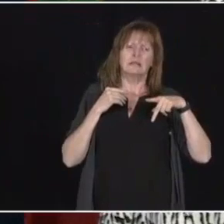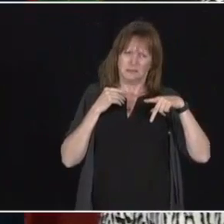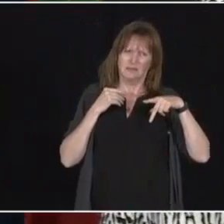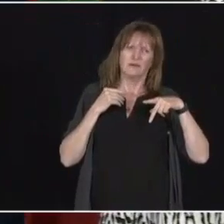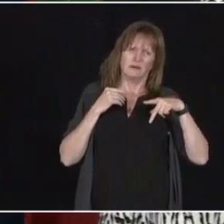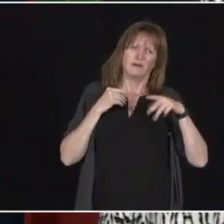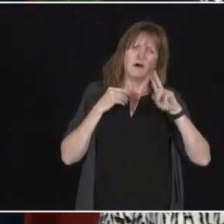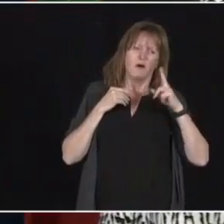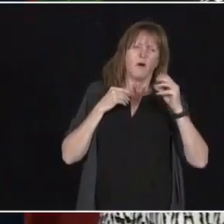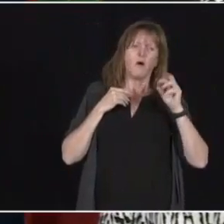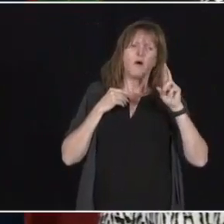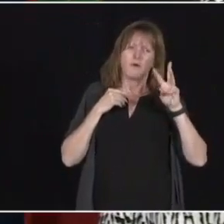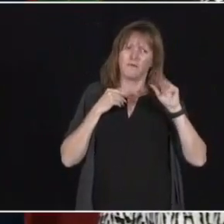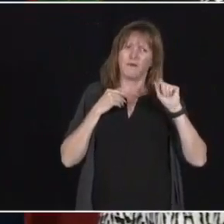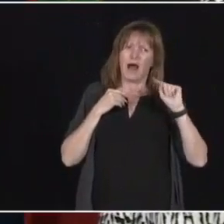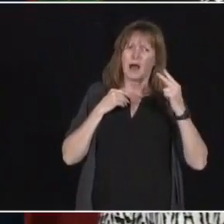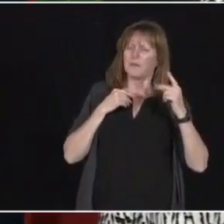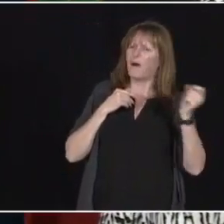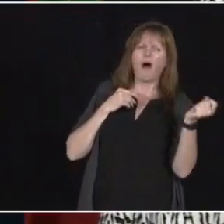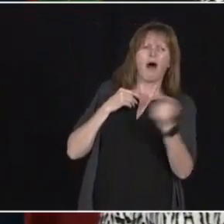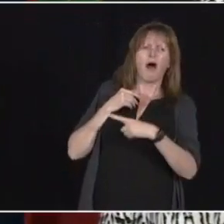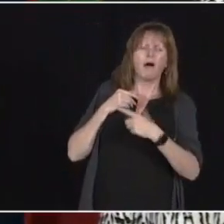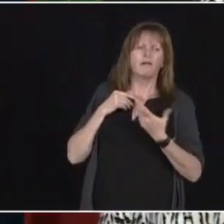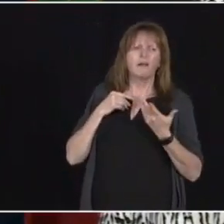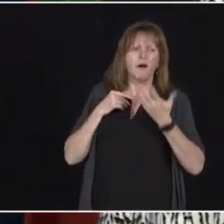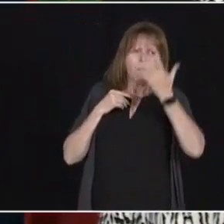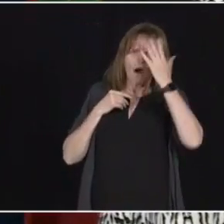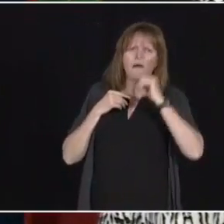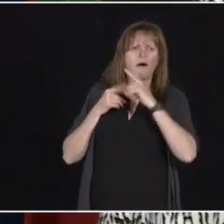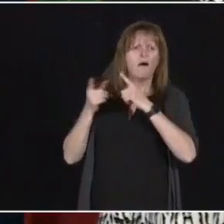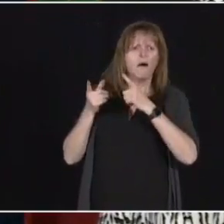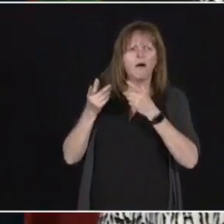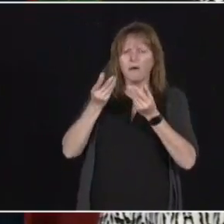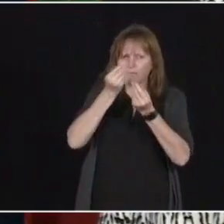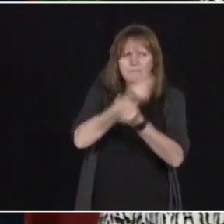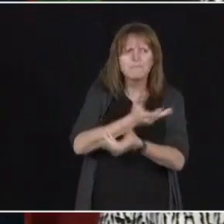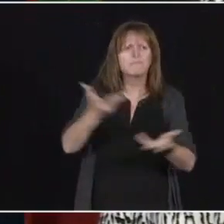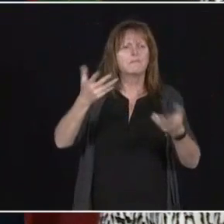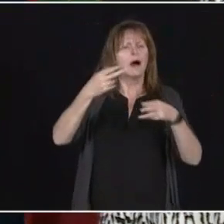asked why he would not release a list of which long-term care homes